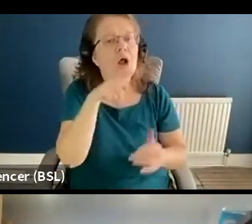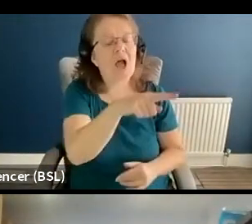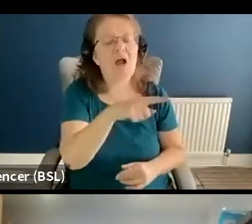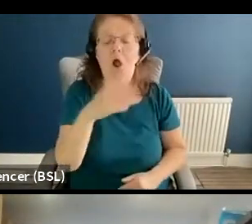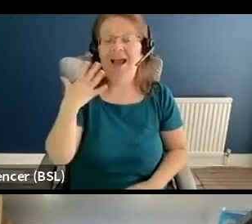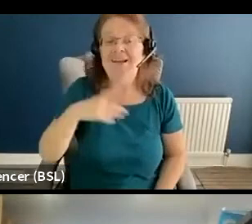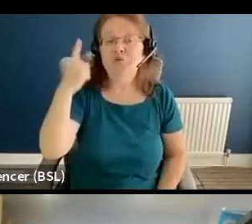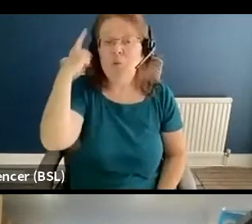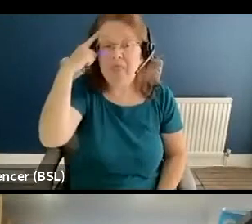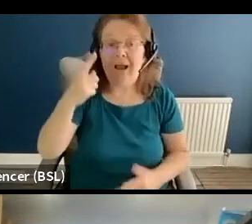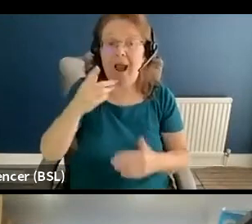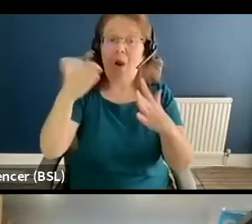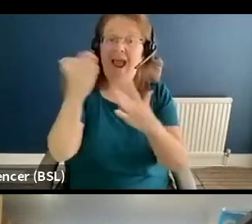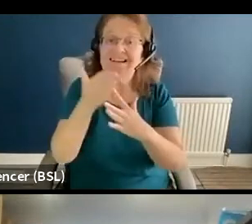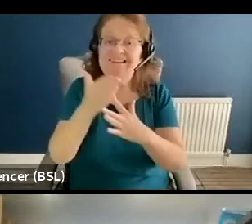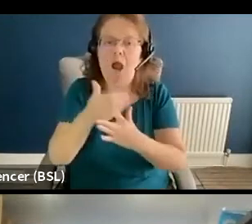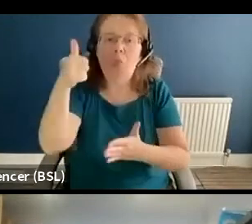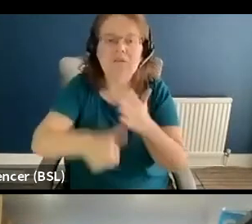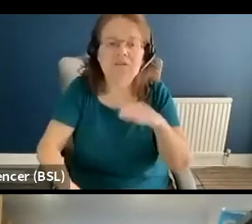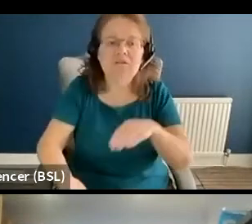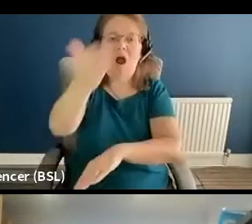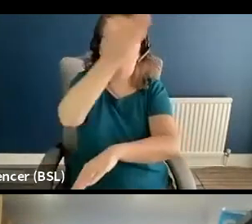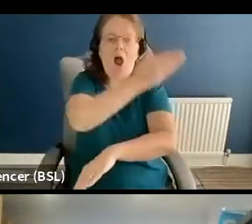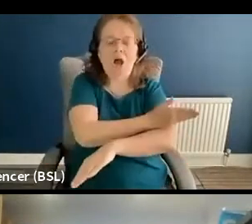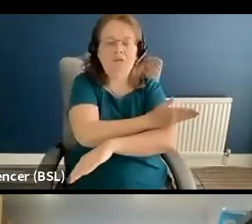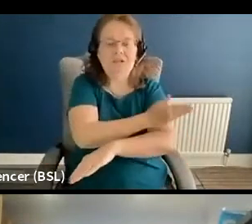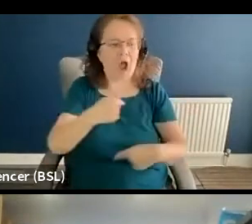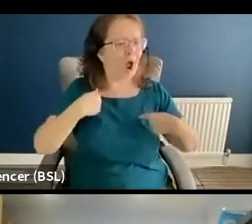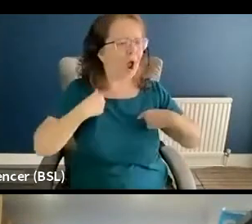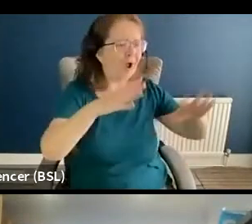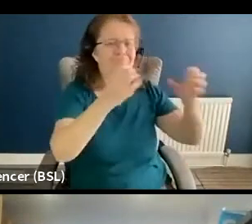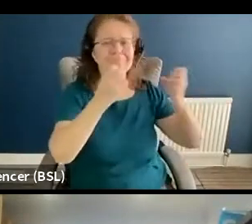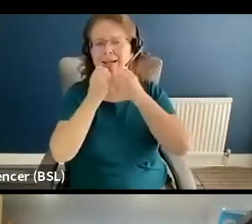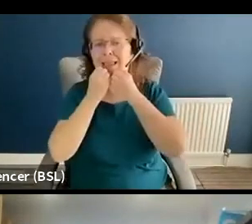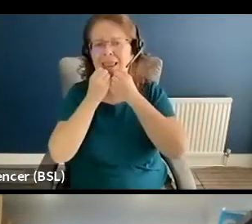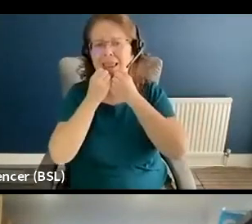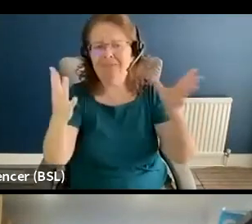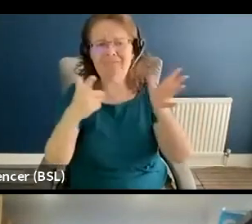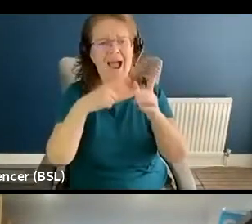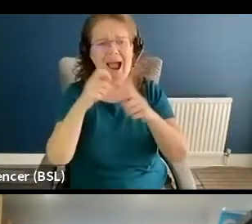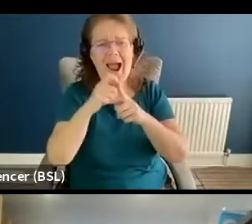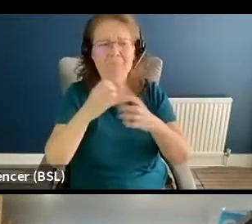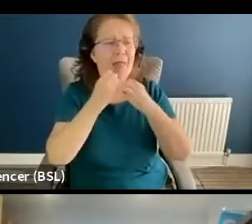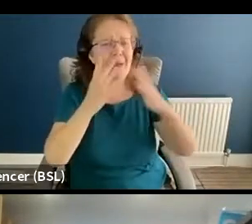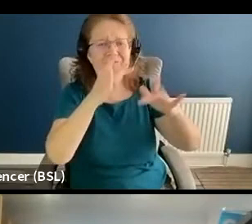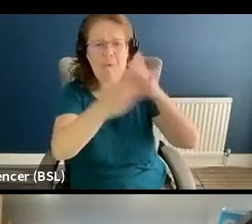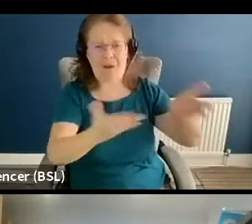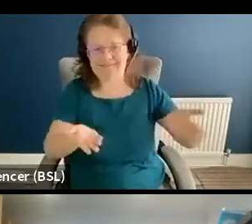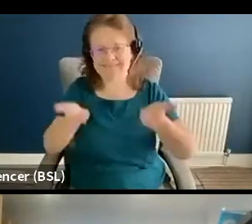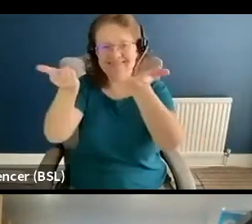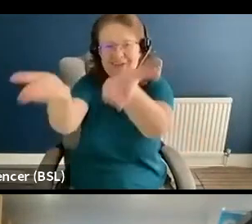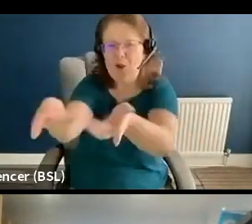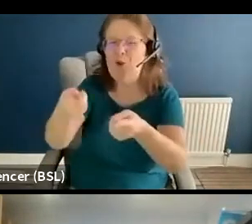We often get people come along and say, oh, we've made this lovely website. There we are, test it for accessibility.